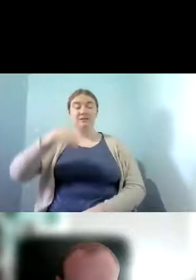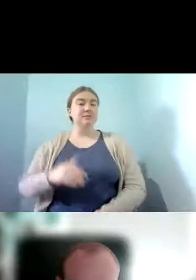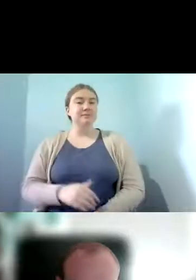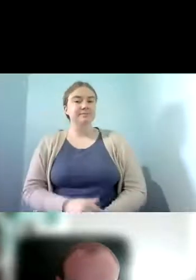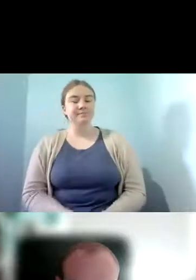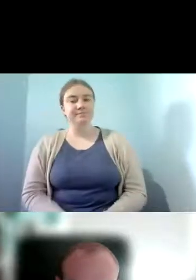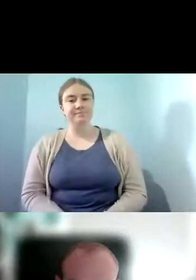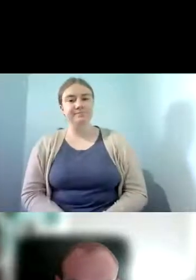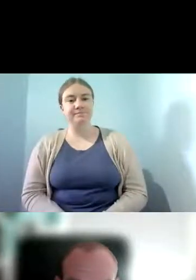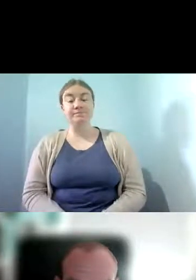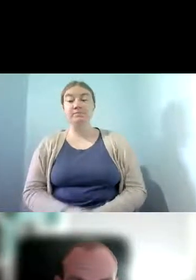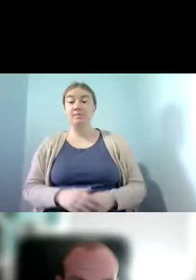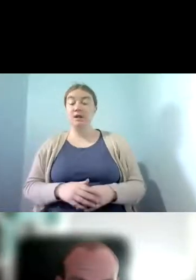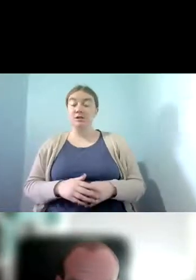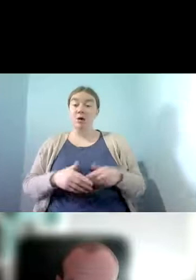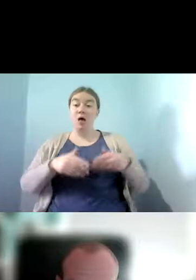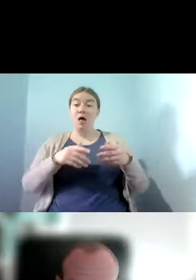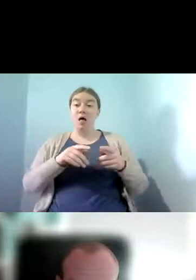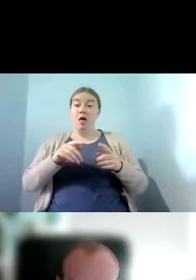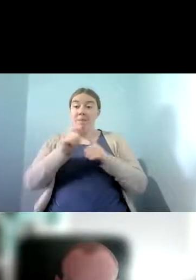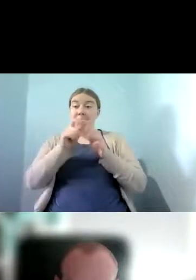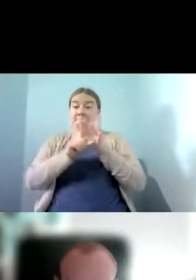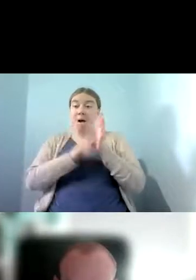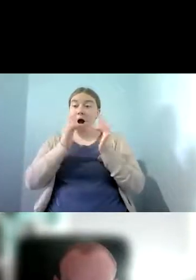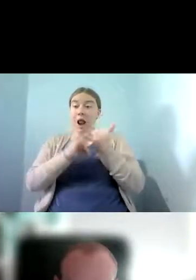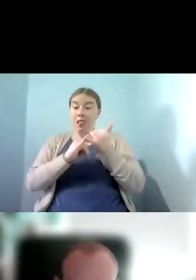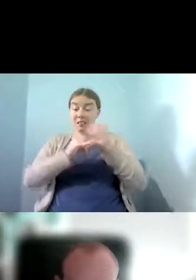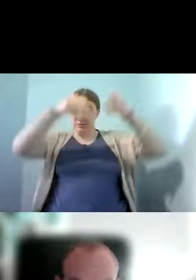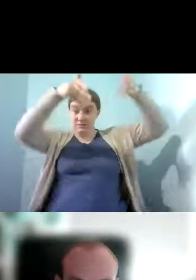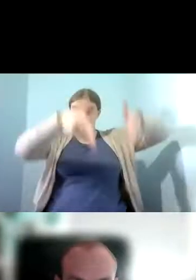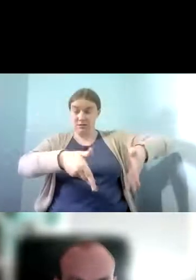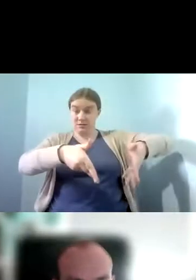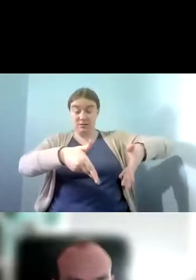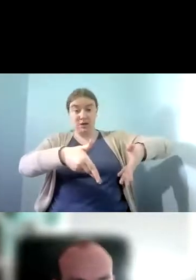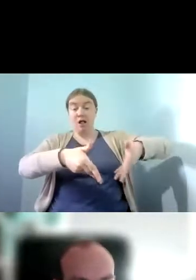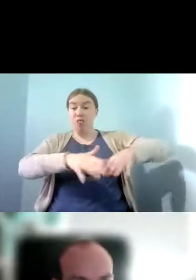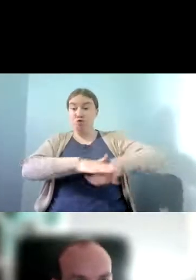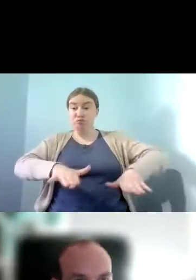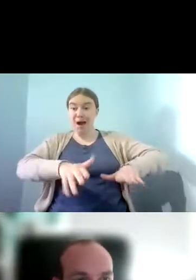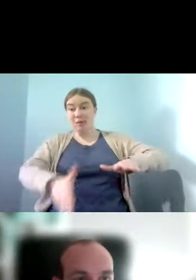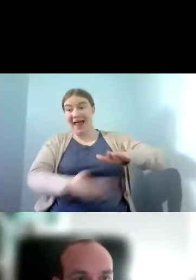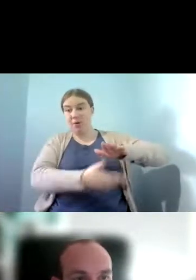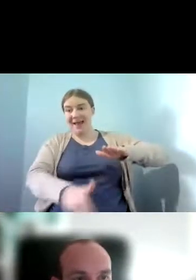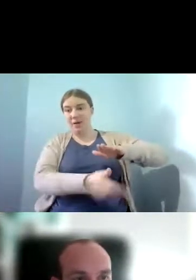the ground inside the piles um after they're installed is removed uh the photo on the left